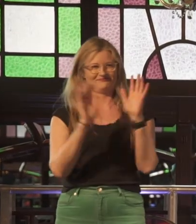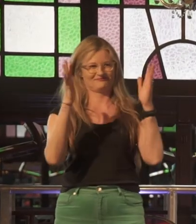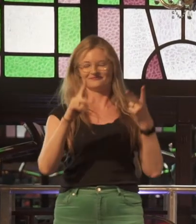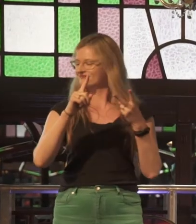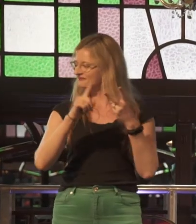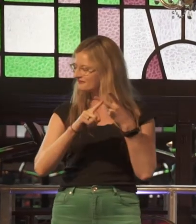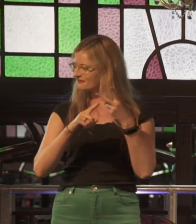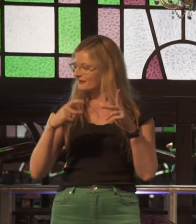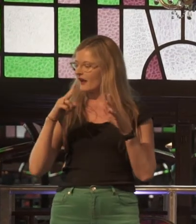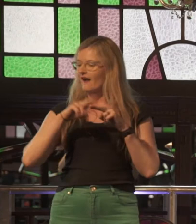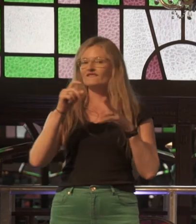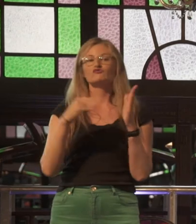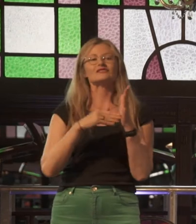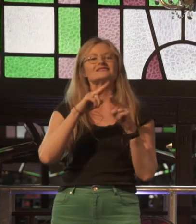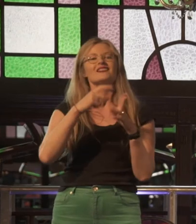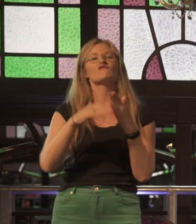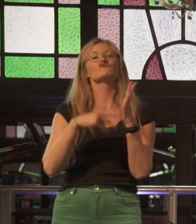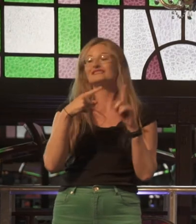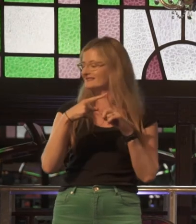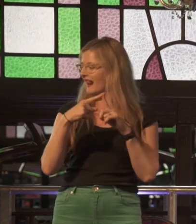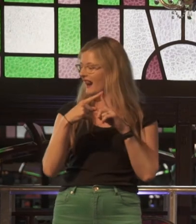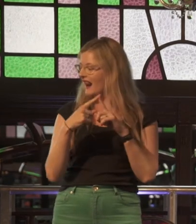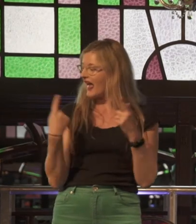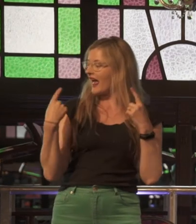Friz Frizzle, for Let's Get Friz Frizzle (to the tune of Let's Get Physical)